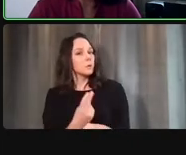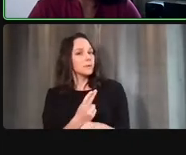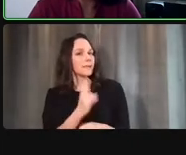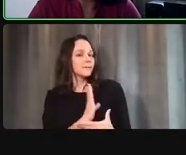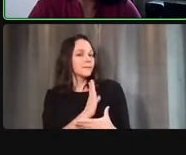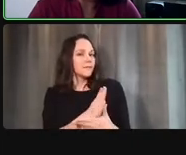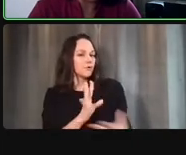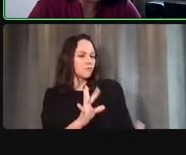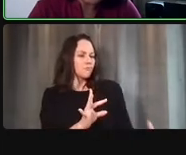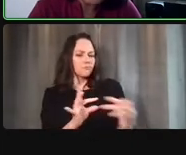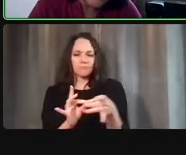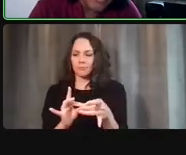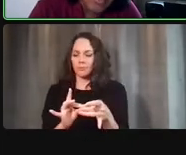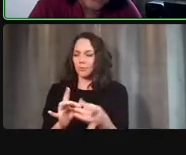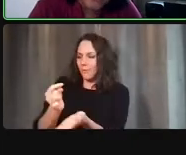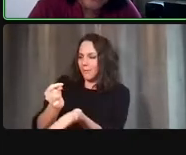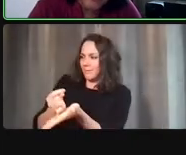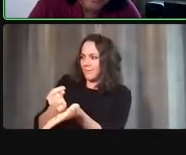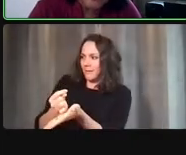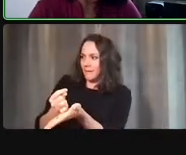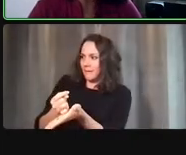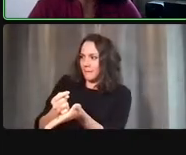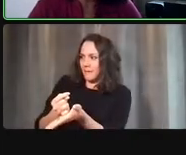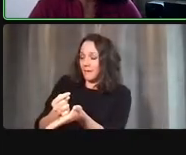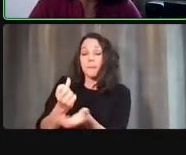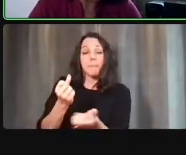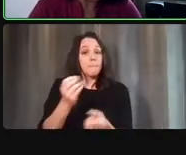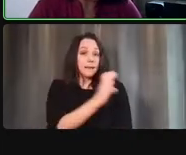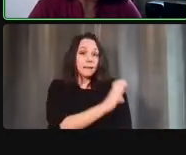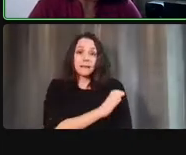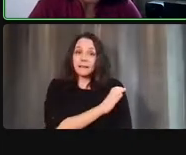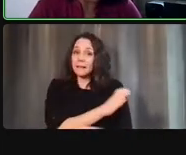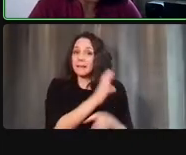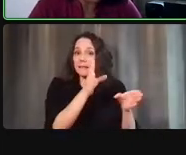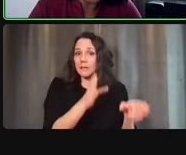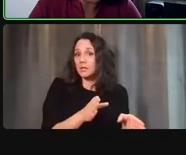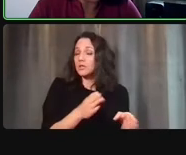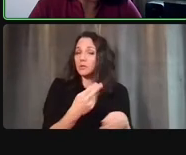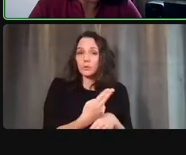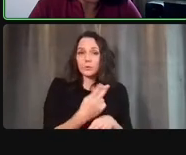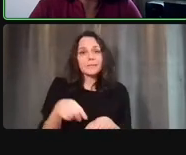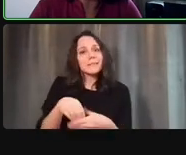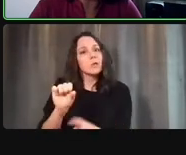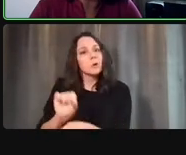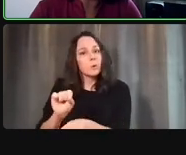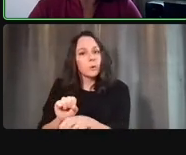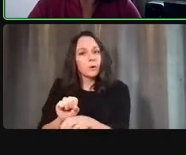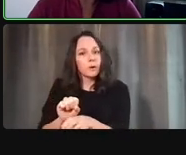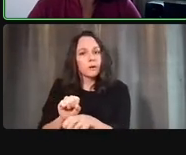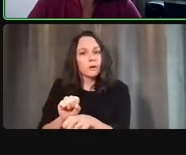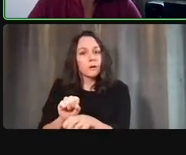and a lot of clinicians use it in their work. A lot of writers also use it as a way